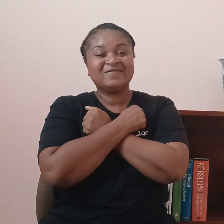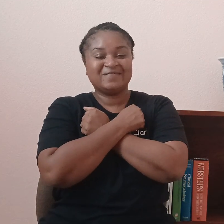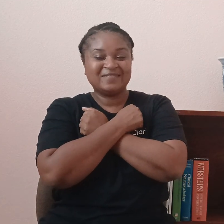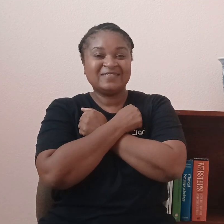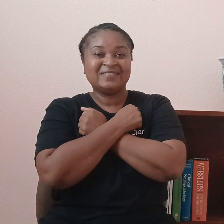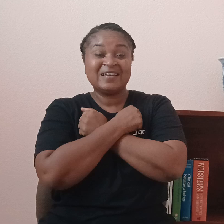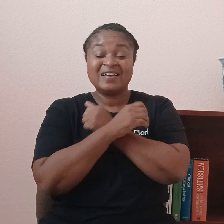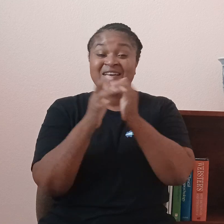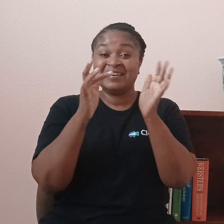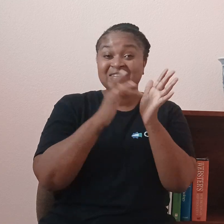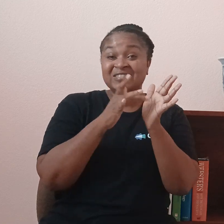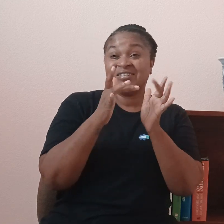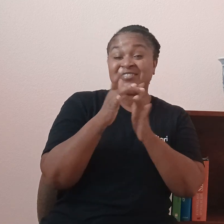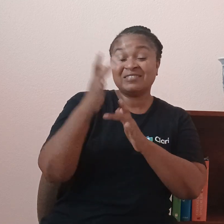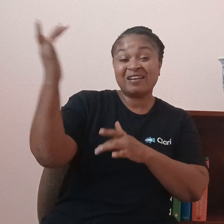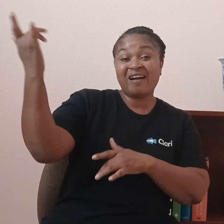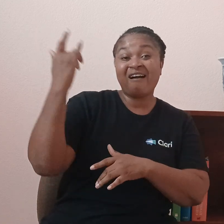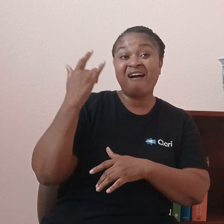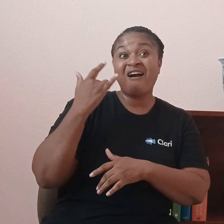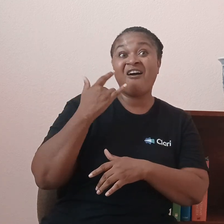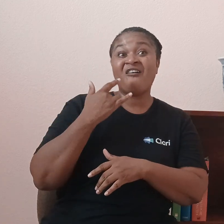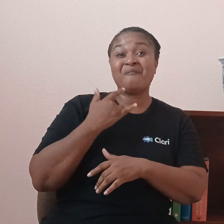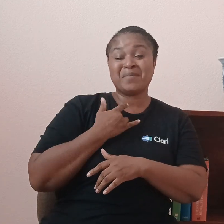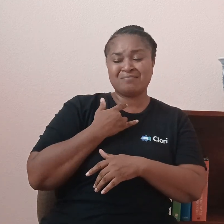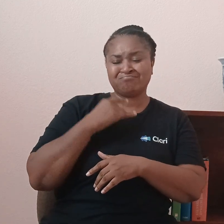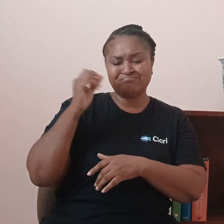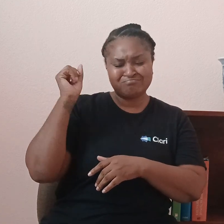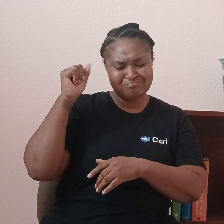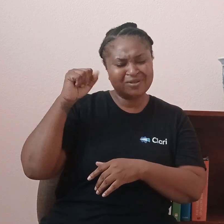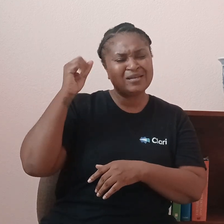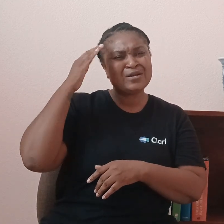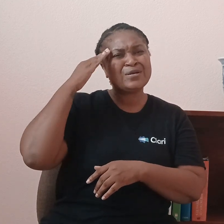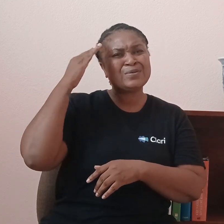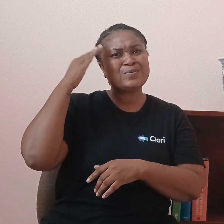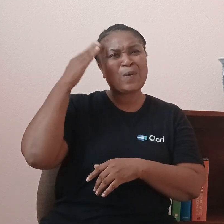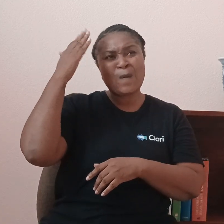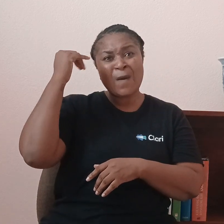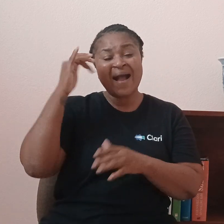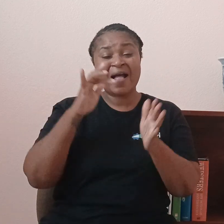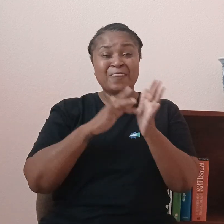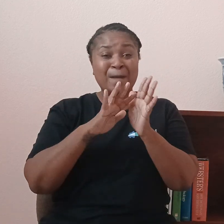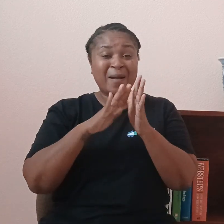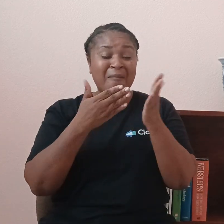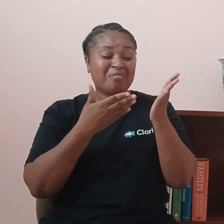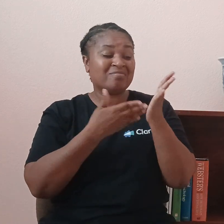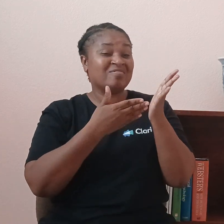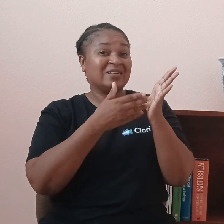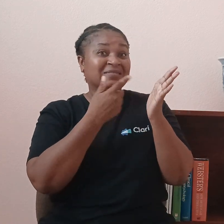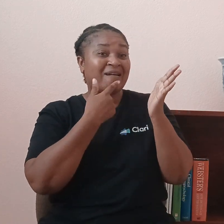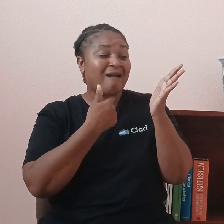Jesus loves me this I know (this I know) For the Bible tells me so,